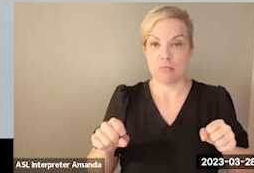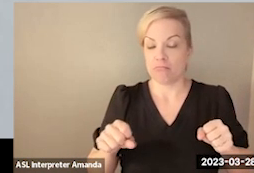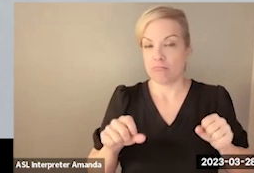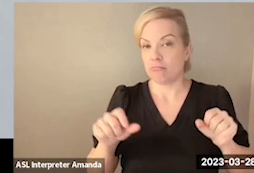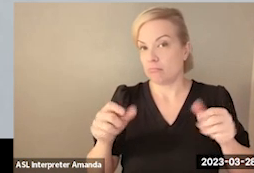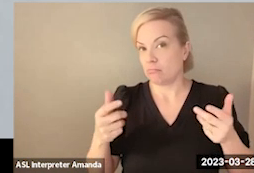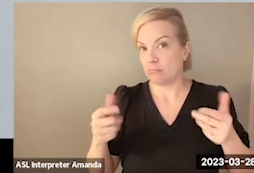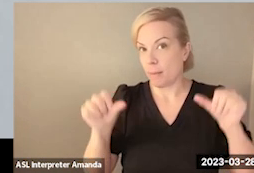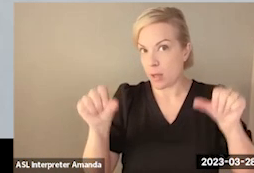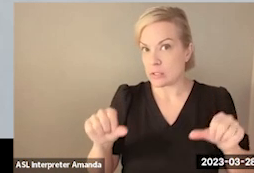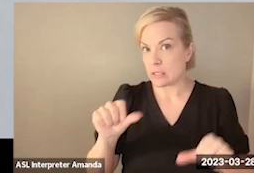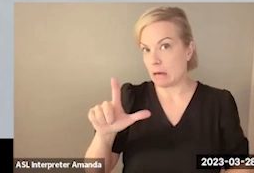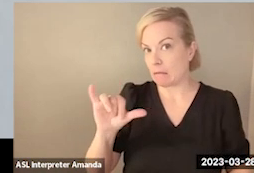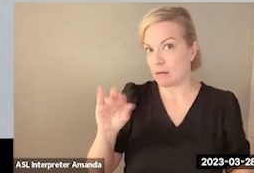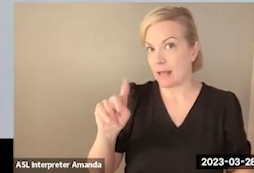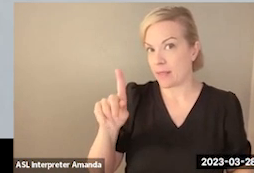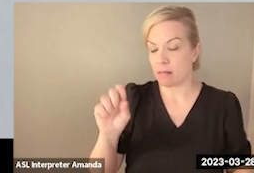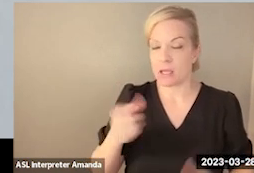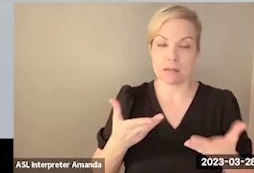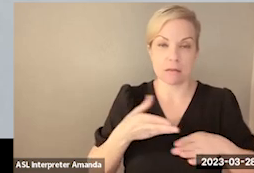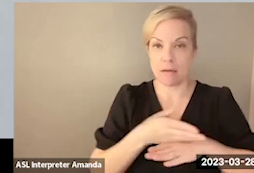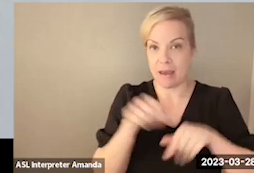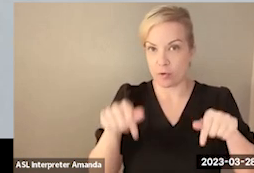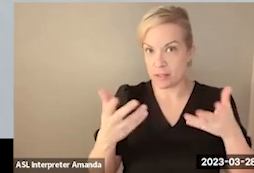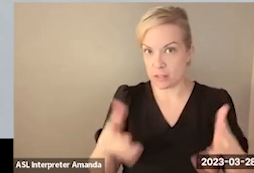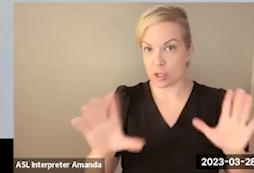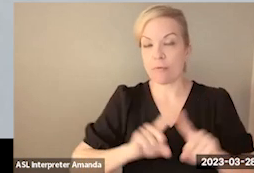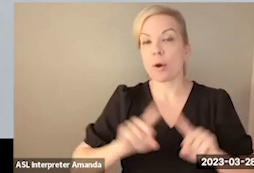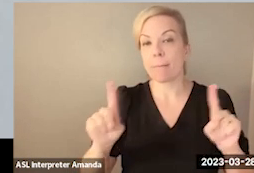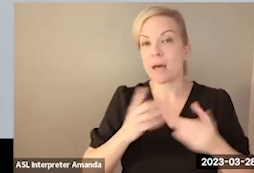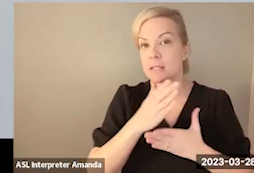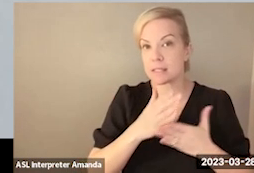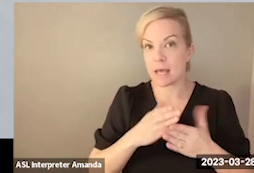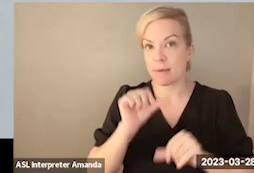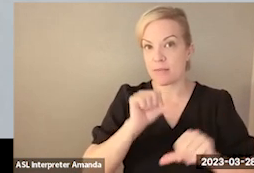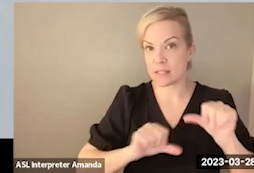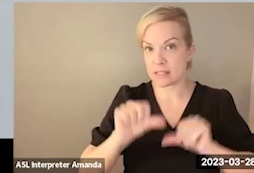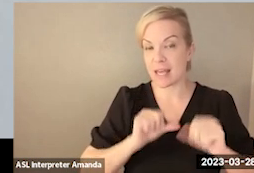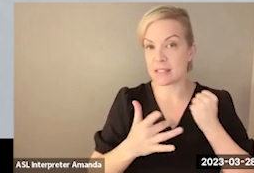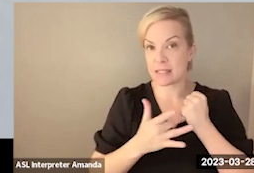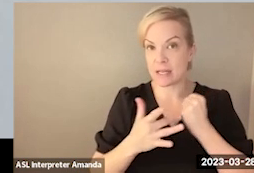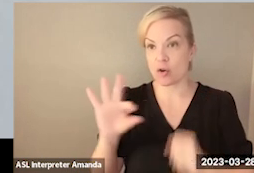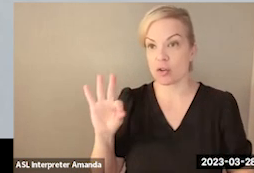Debbie Stine, Science & Technology Policy Academy: and the links or something that are afterwards. But some of the sign technology policy, fellows.